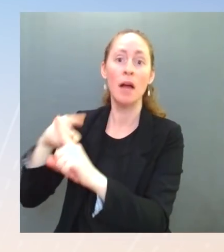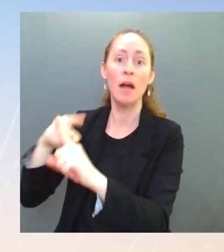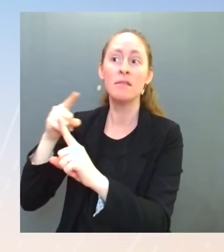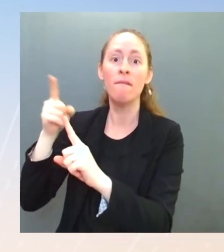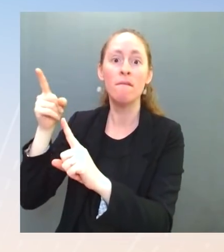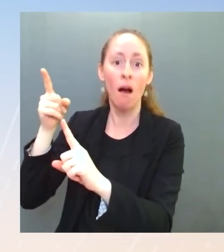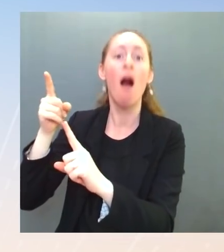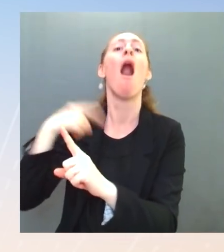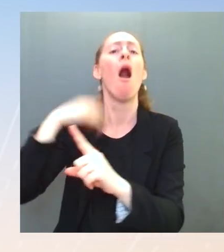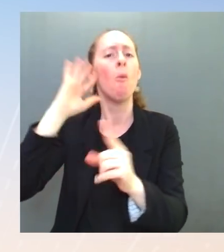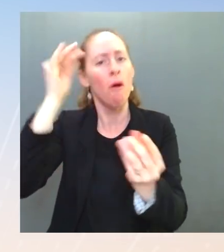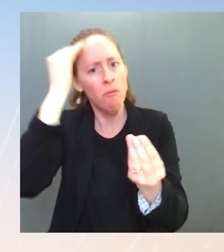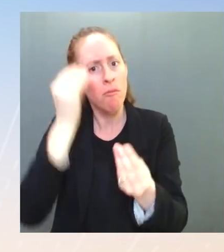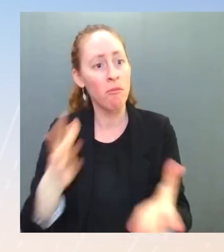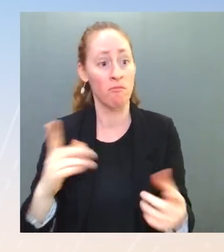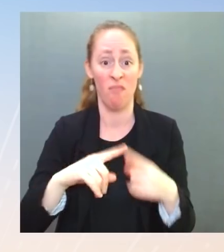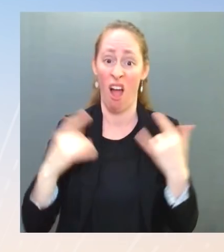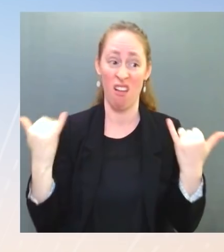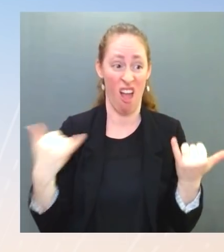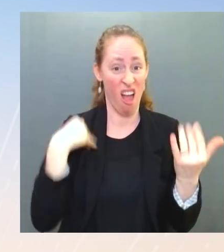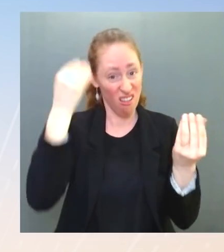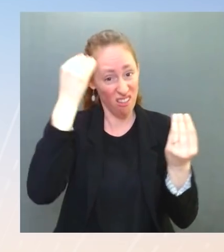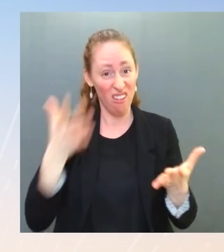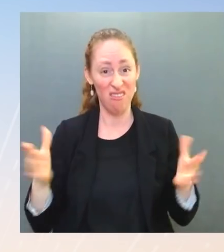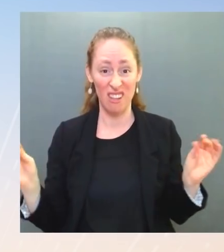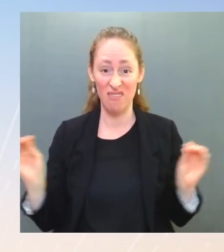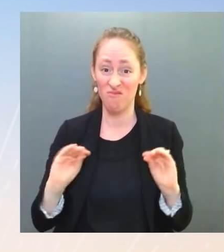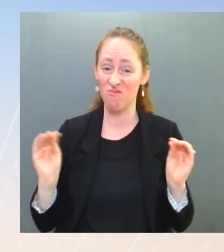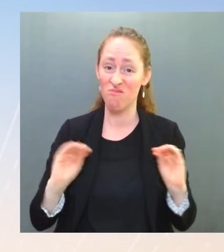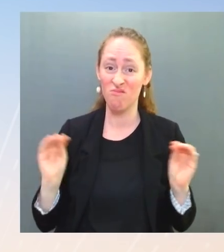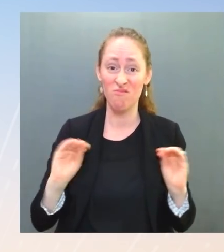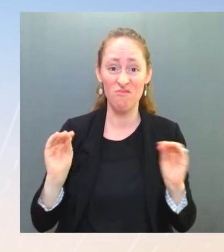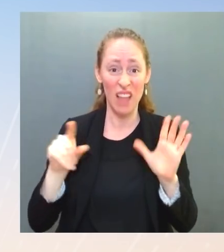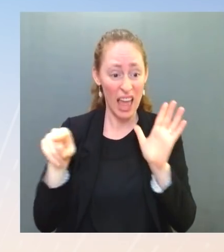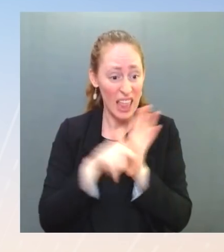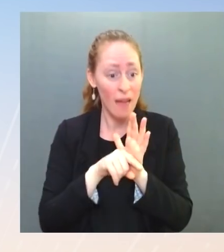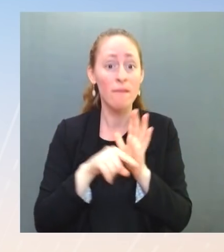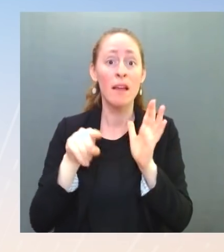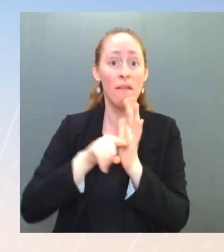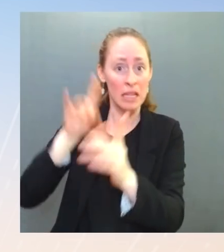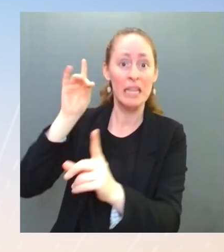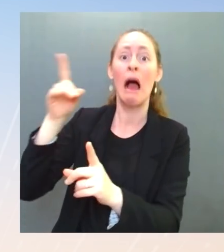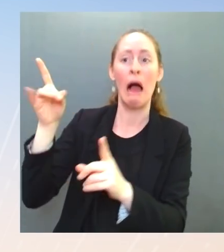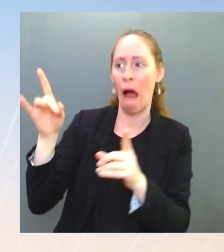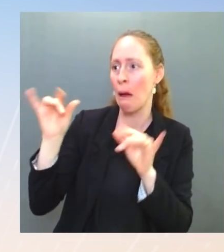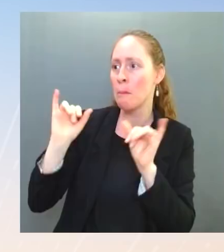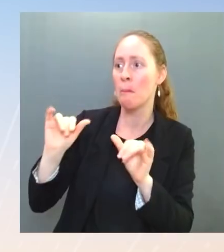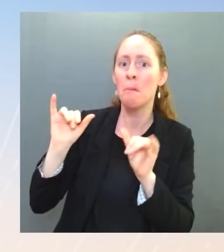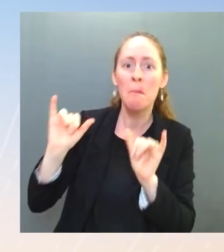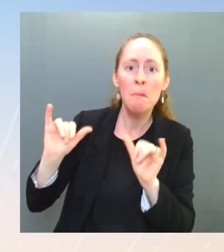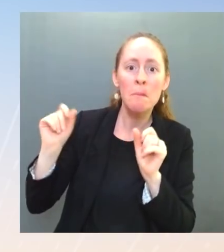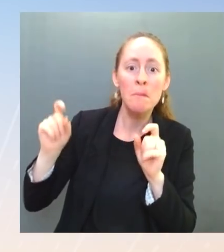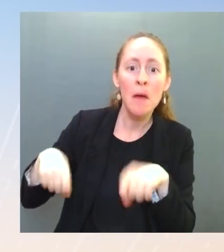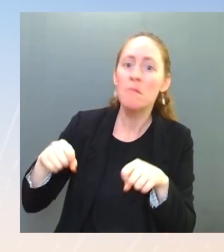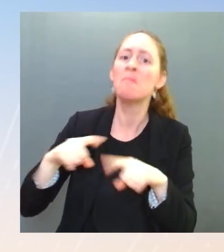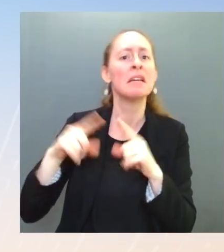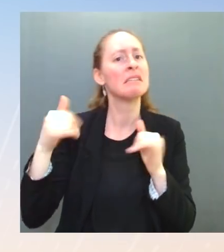She tested negative. Oh, go ahead, do it. Oh, sorry. I'll go to Kaitlan. Go ahead. Go ahead. Sorry, I jumped around. I didn't mean to, go ahead.